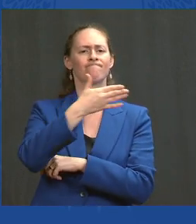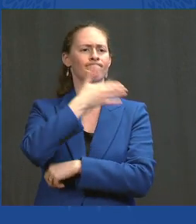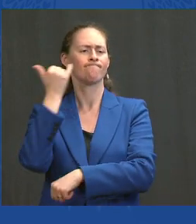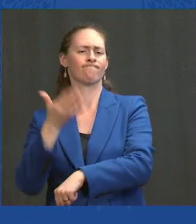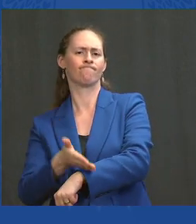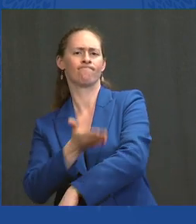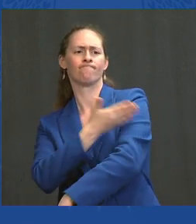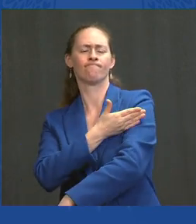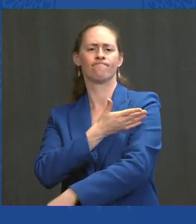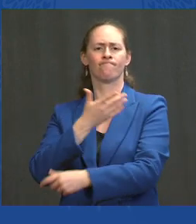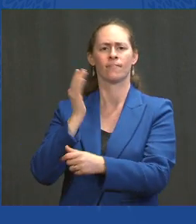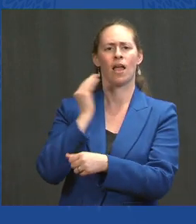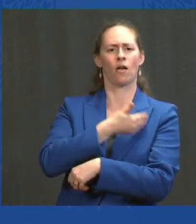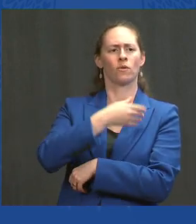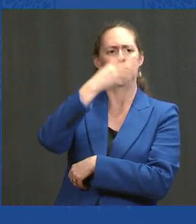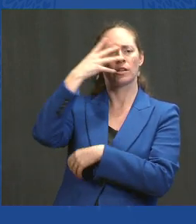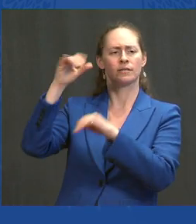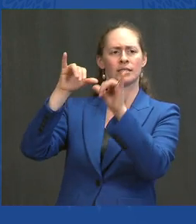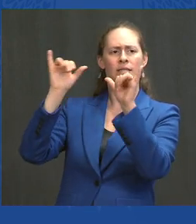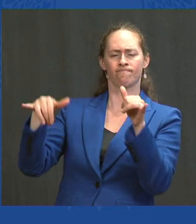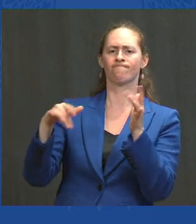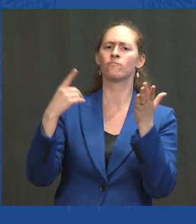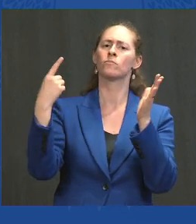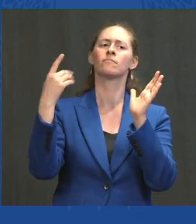and upholds our laws. We can do both.